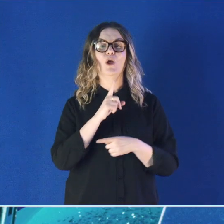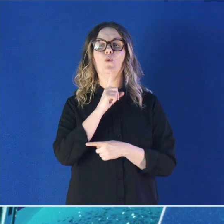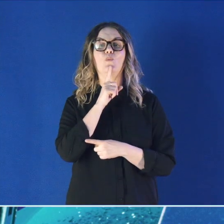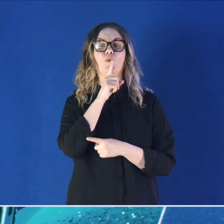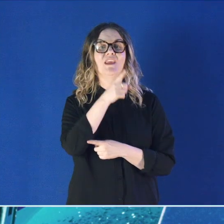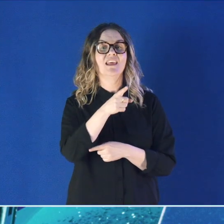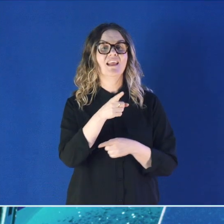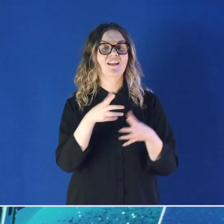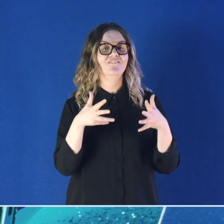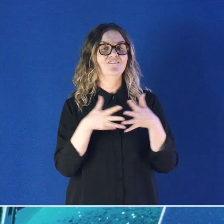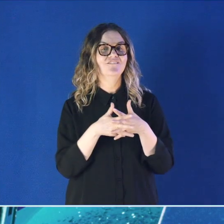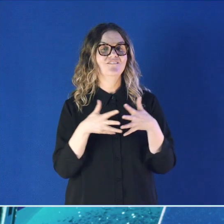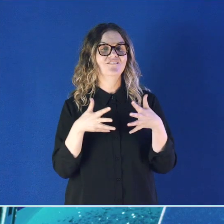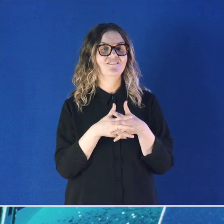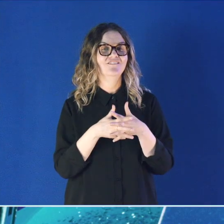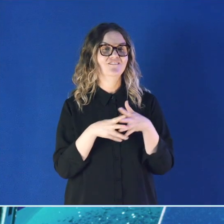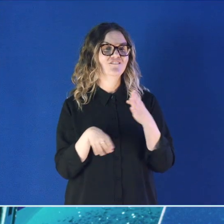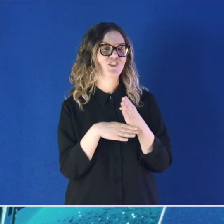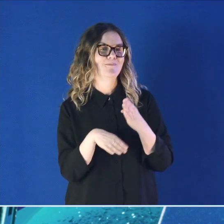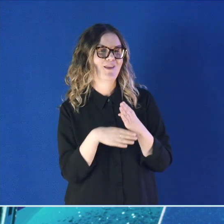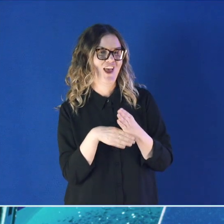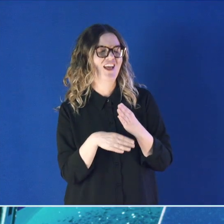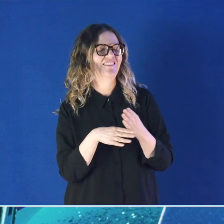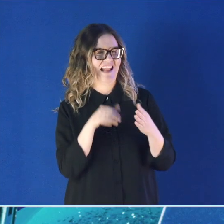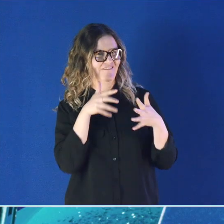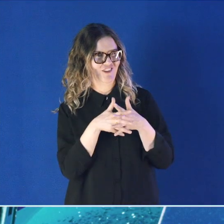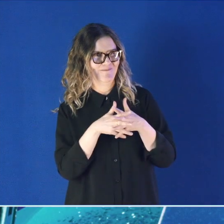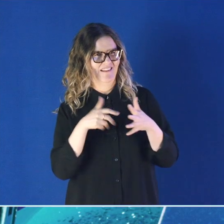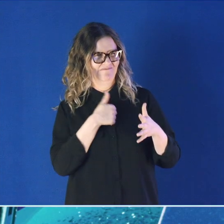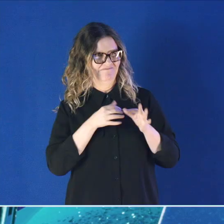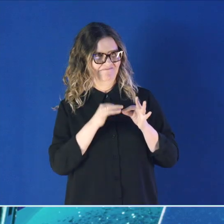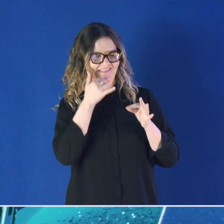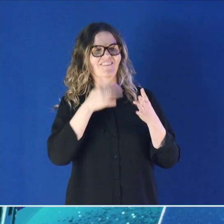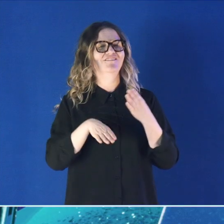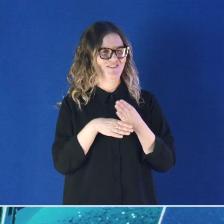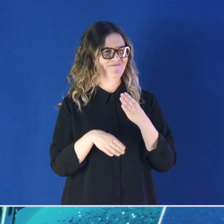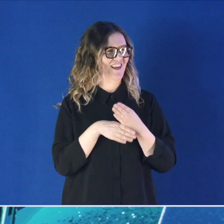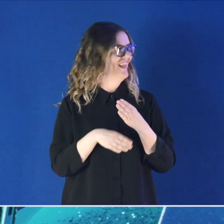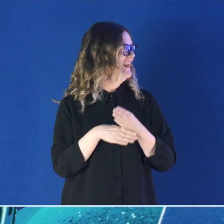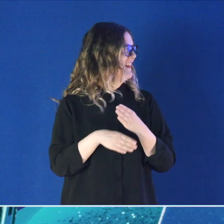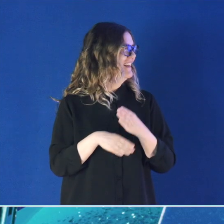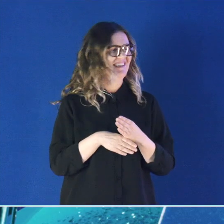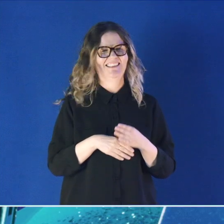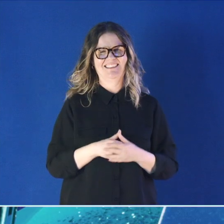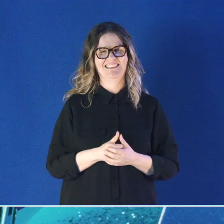He gave me a scarf so I'm not debating you. Yeah, you've got to indulge me because we're -- yeah.